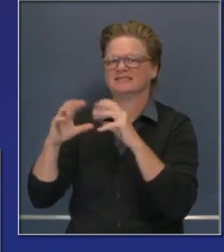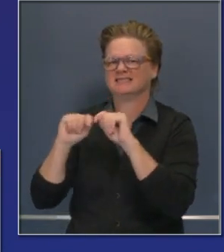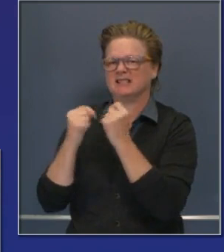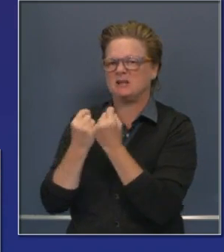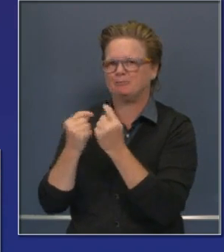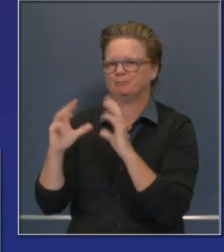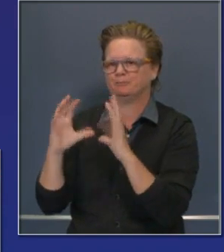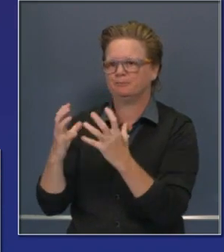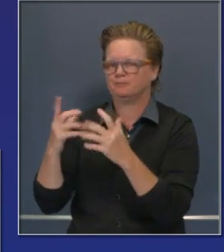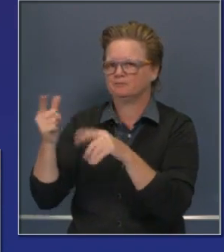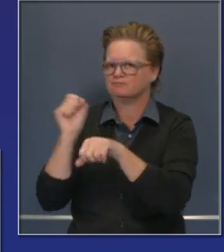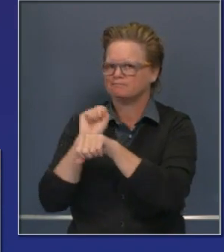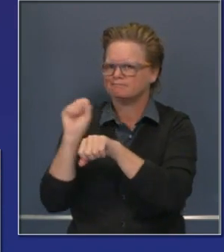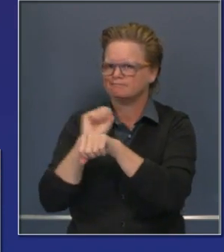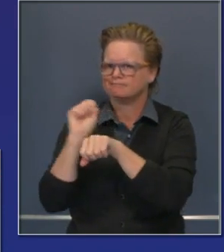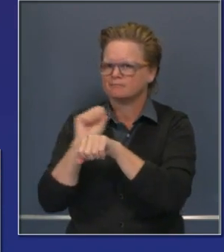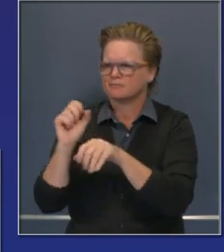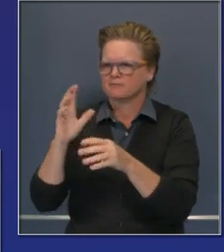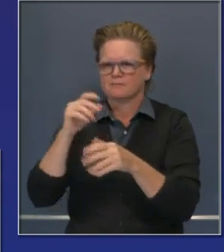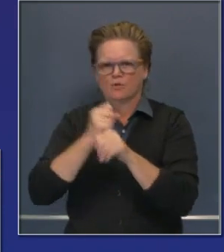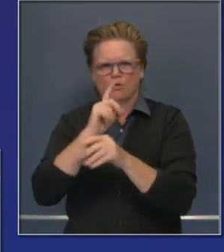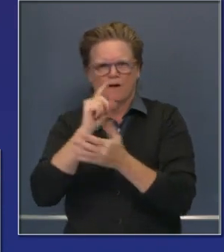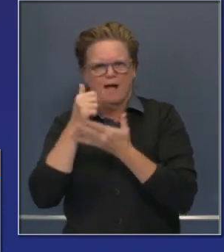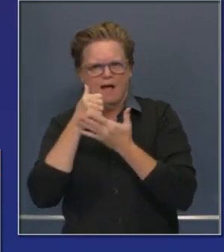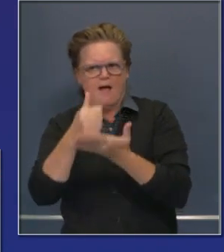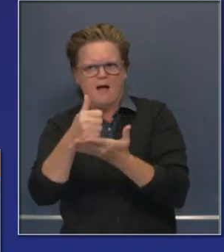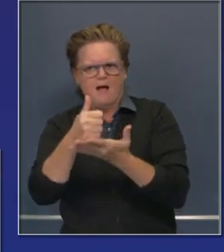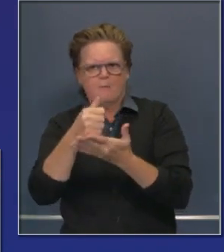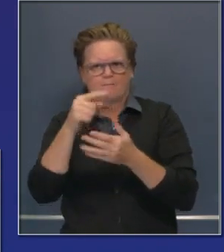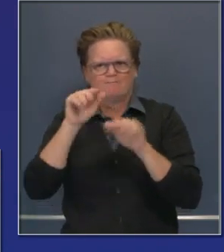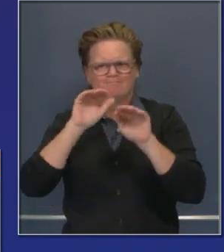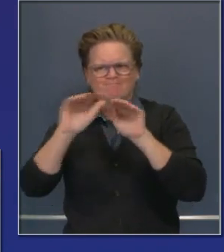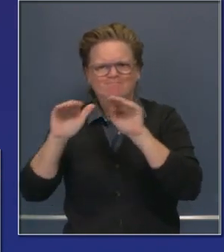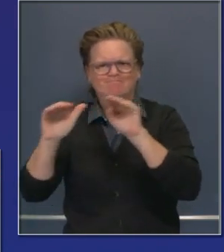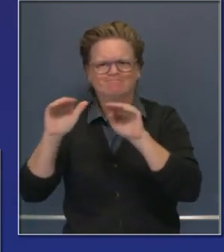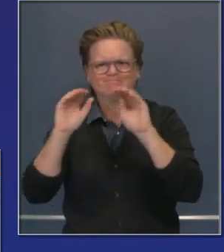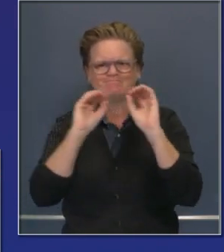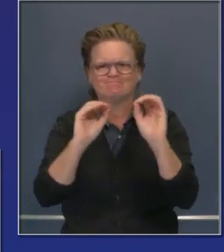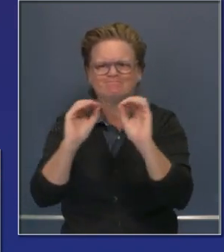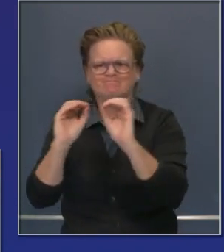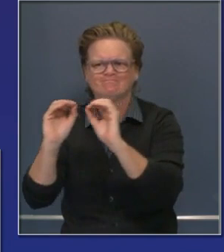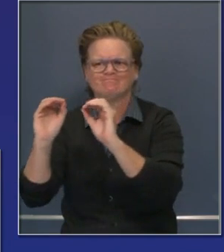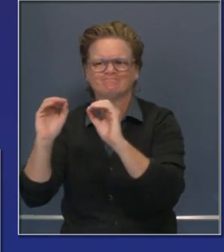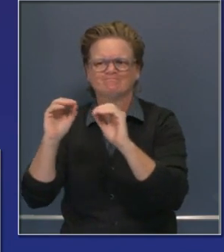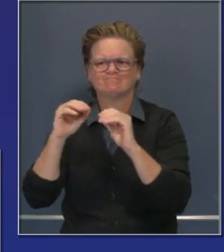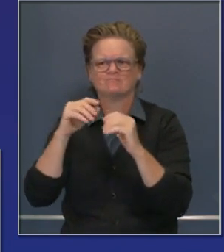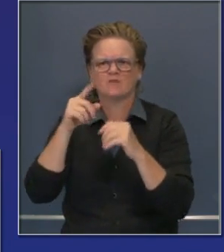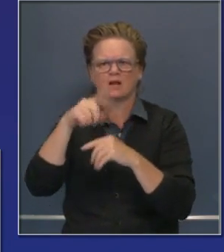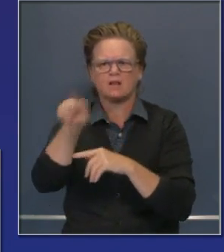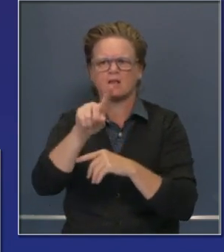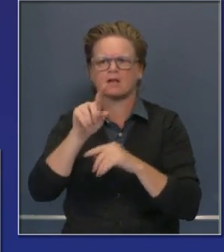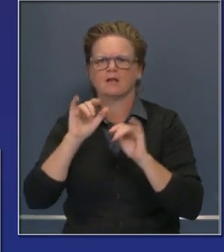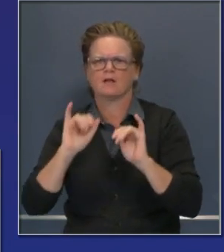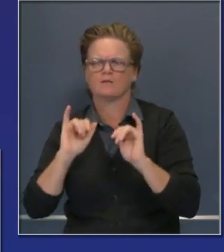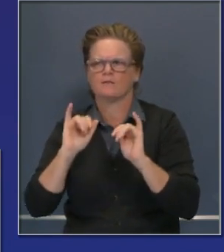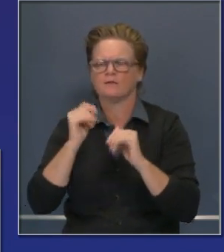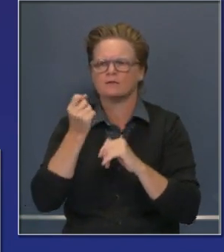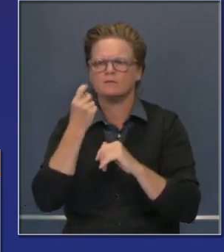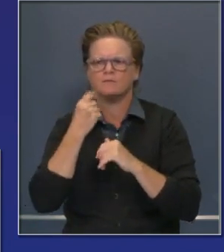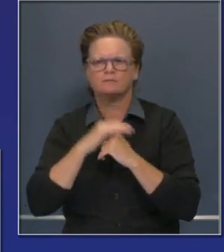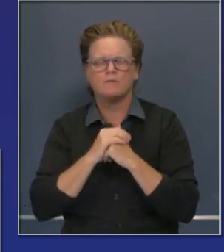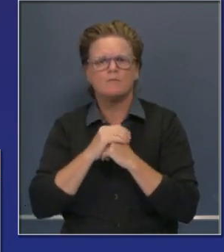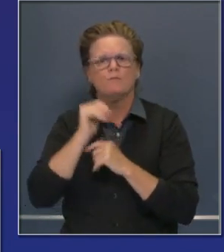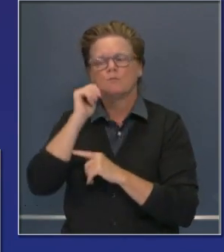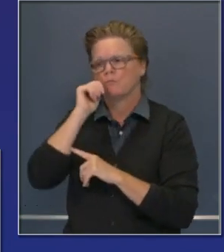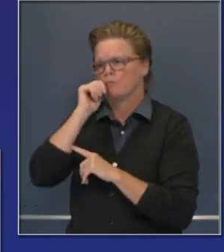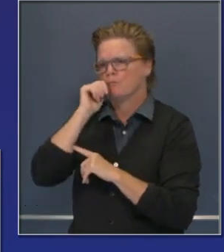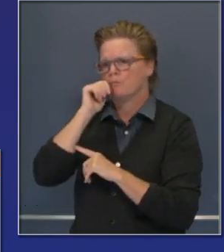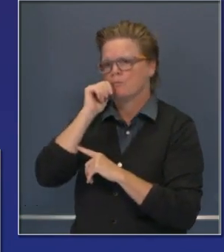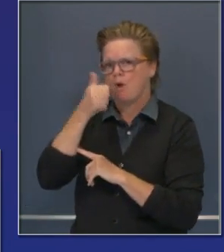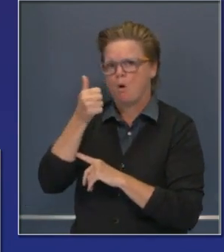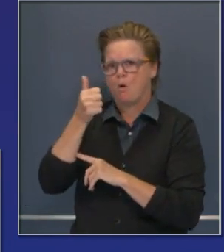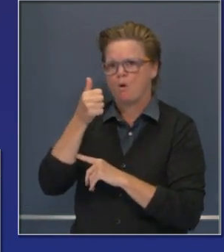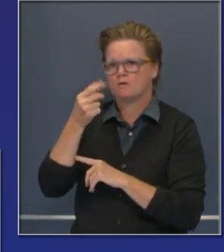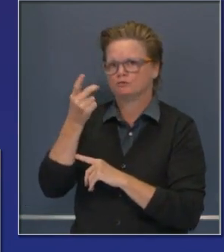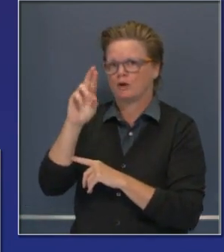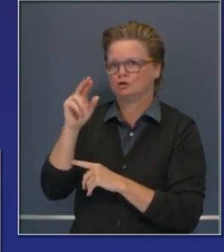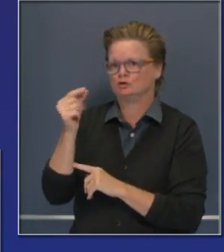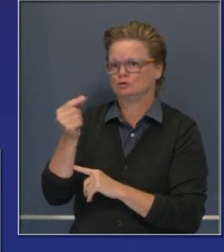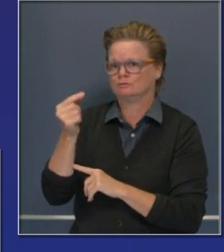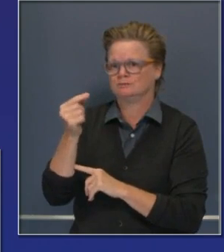HAVE BEEN ADVANCING AS IT RELATES TO THE MITIGATION THE SPREAD TRANSMISSION RATE OF COVID-19 BY THE WAY, DR. GHALI TOMORROW.